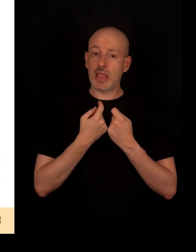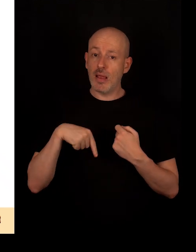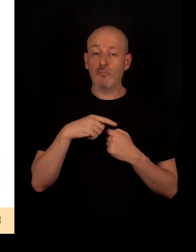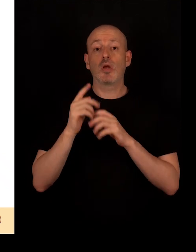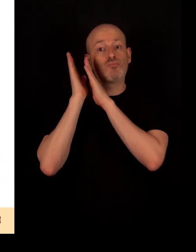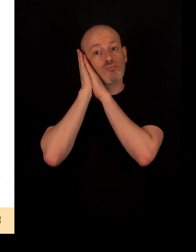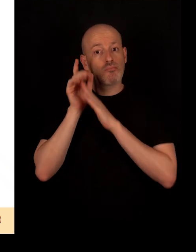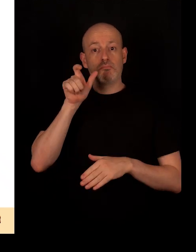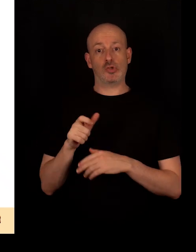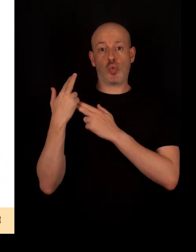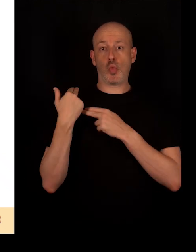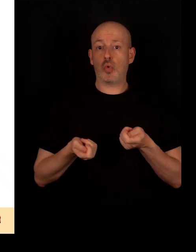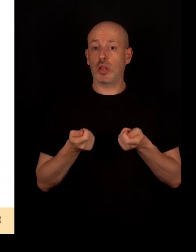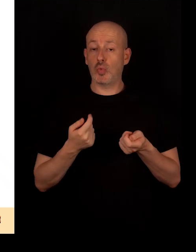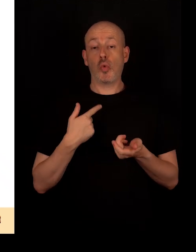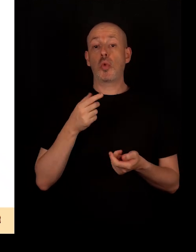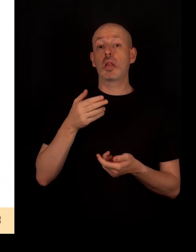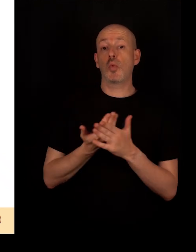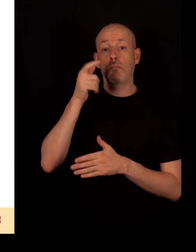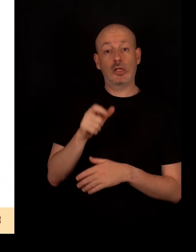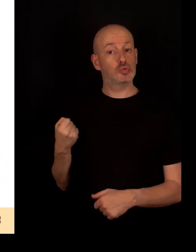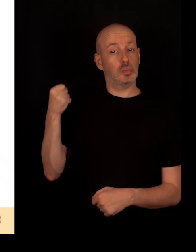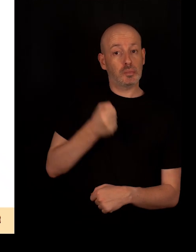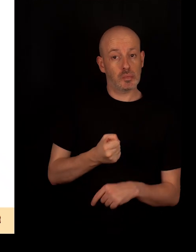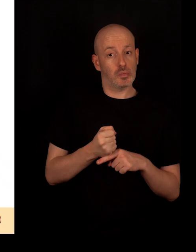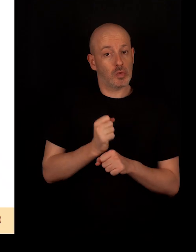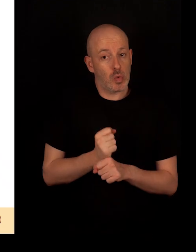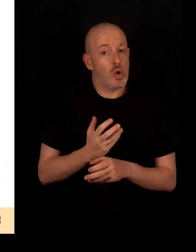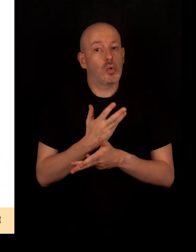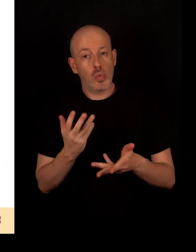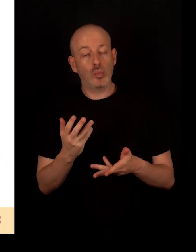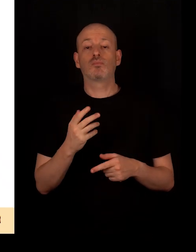in your team, the hosting coordinator, if you have a new person joining.